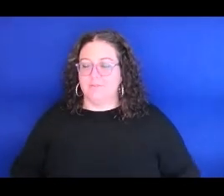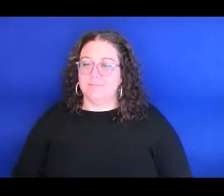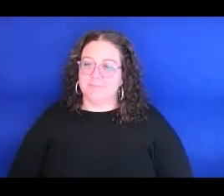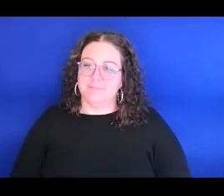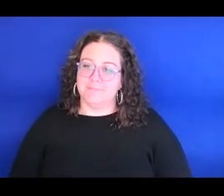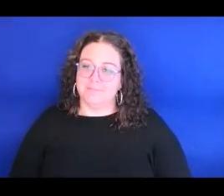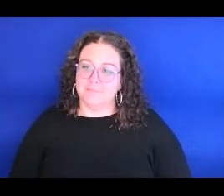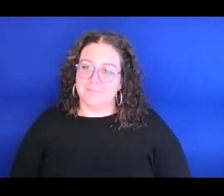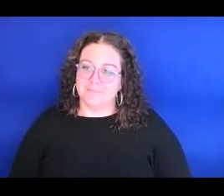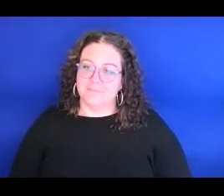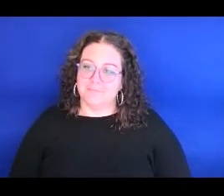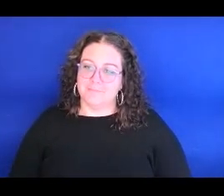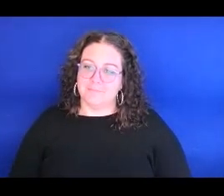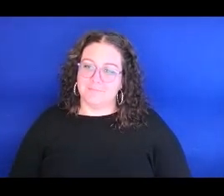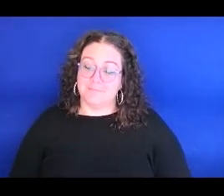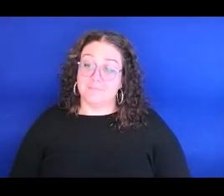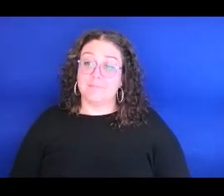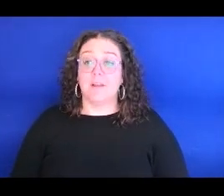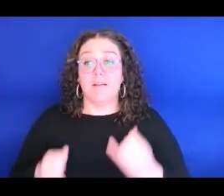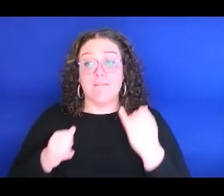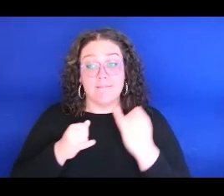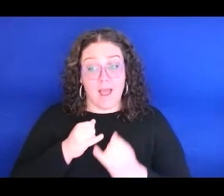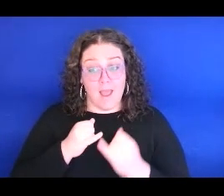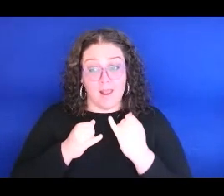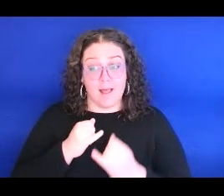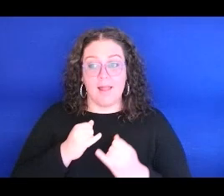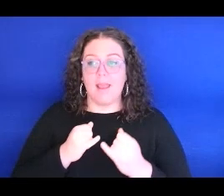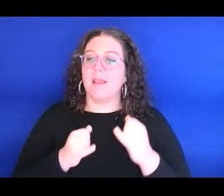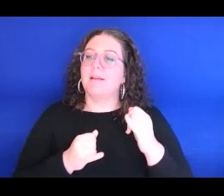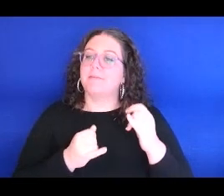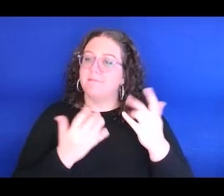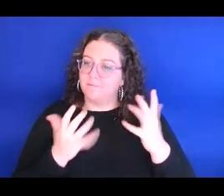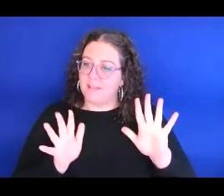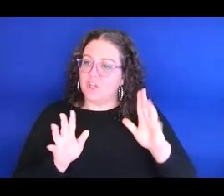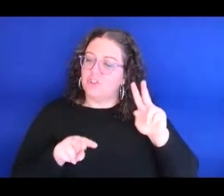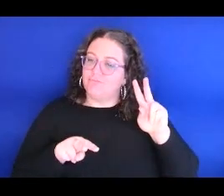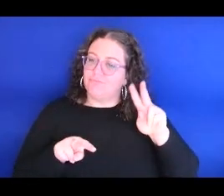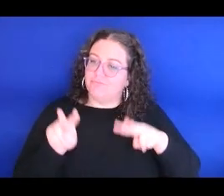Finally, let’s visit the DIF Programs section. From the NCRTM homepage,